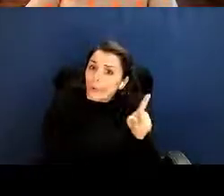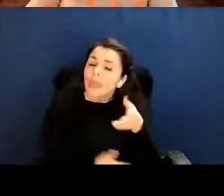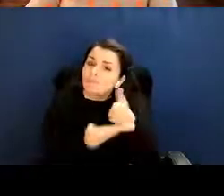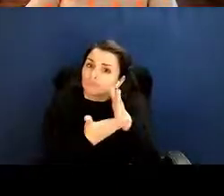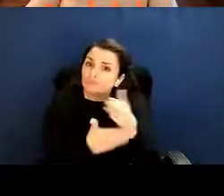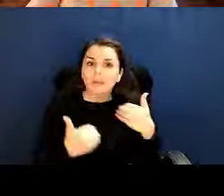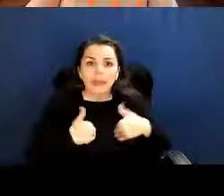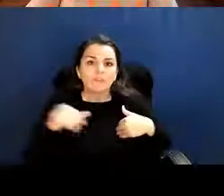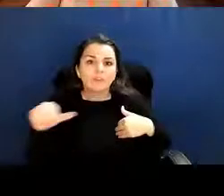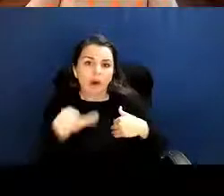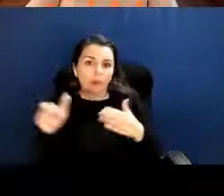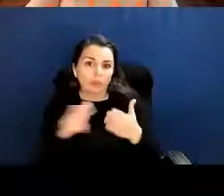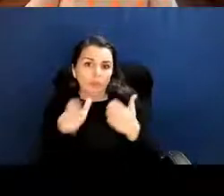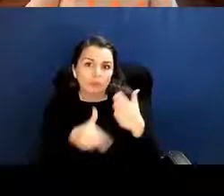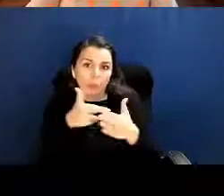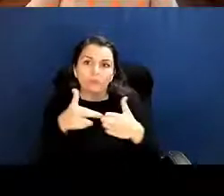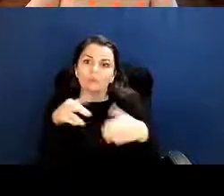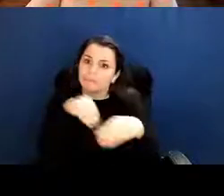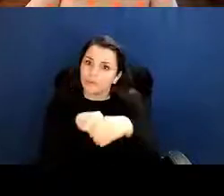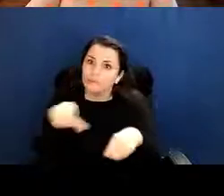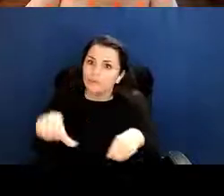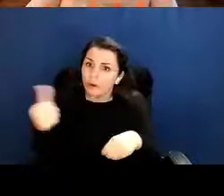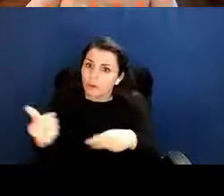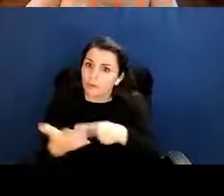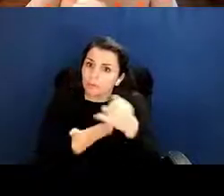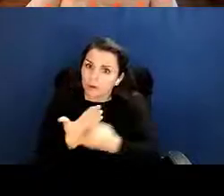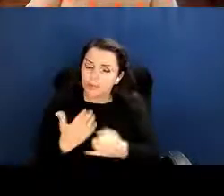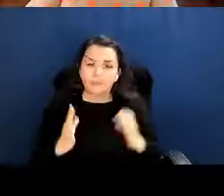on someone else's grant as long as you're not a named PI.